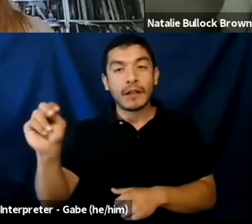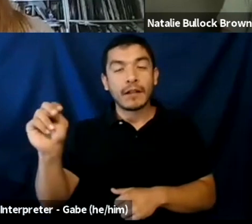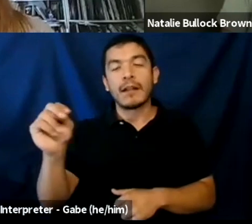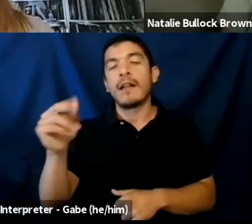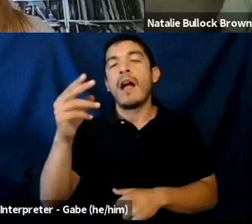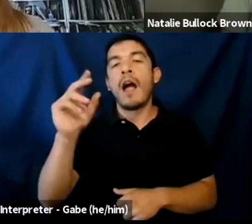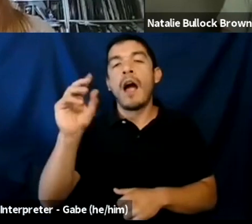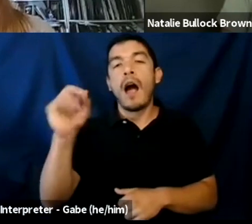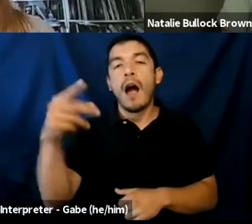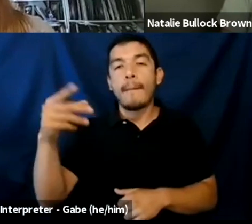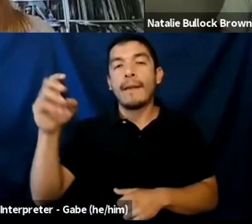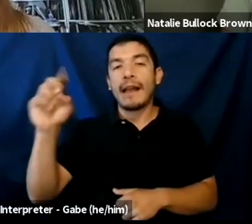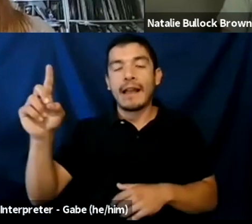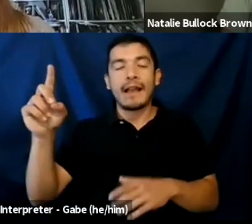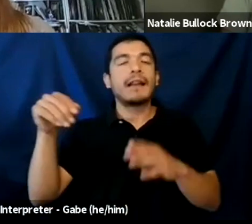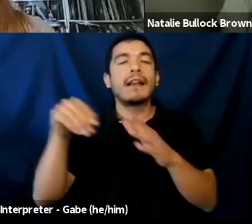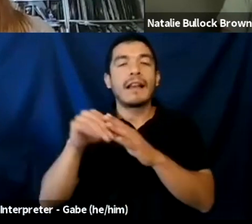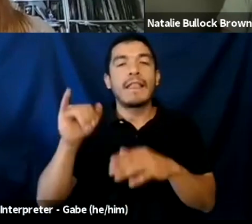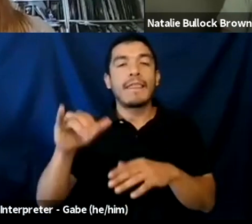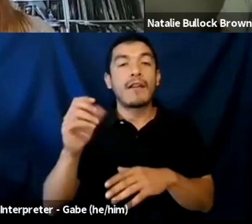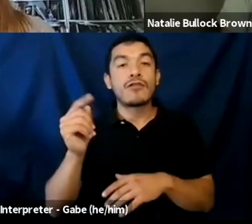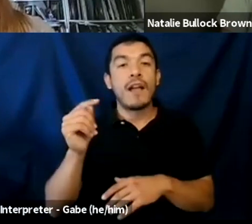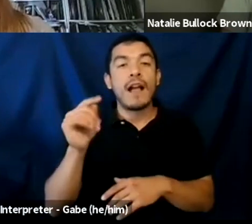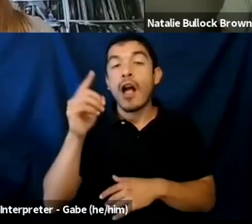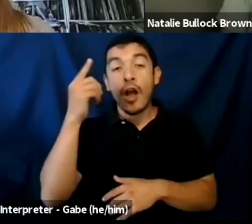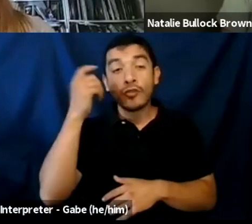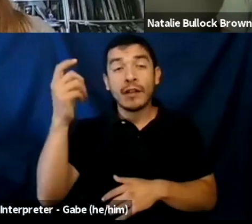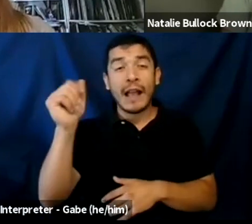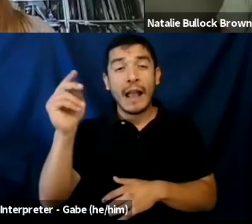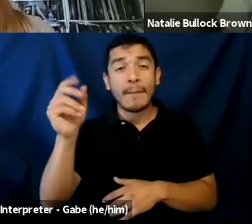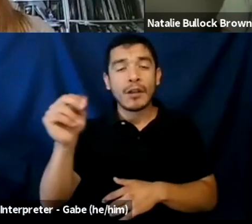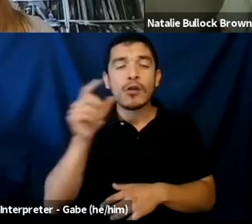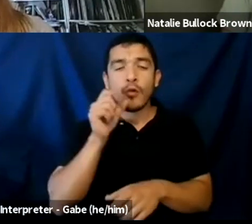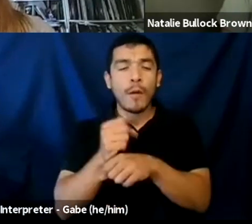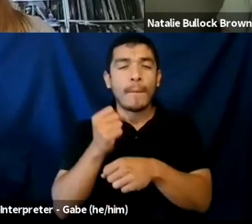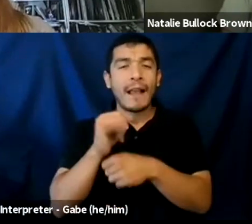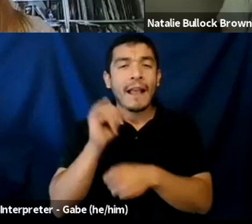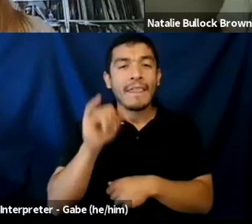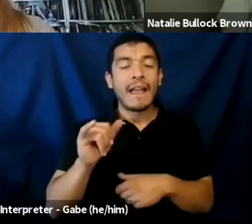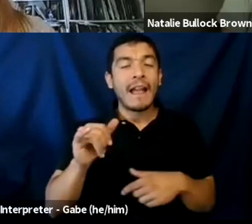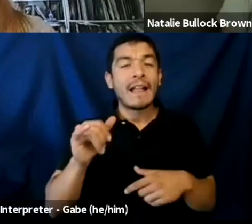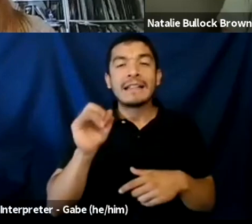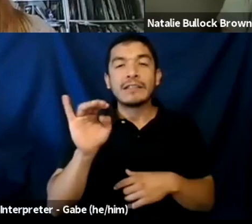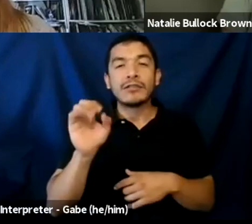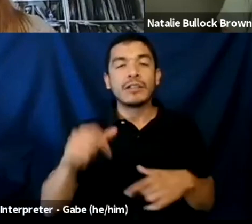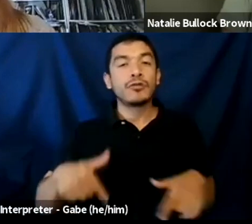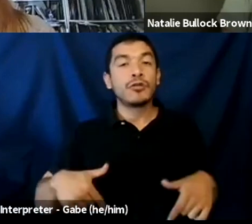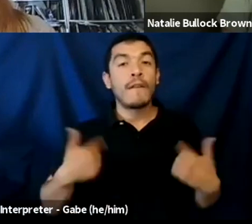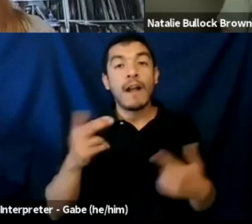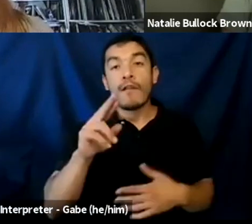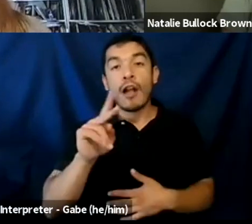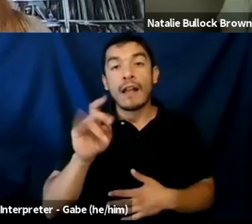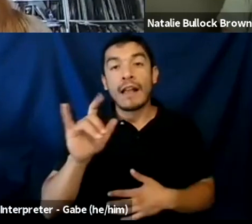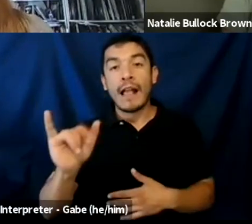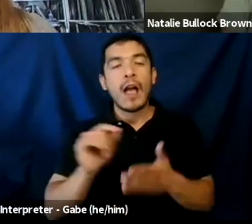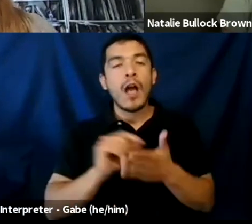which that Dream Hampton who made the docu series "Surviving R. Kelly," wrote an op-ed in the Washington Post last week.